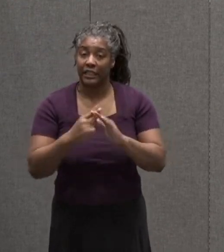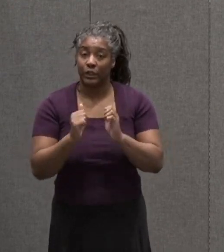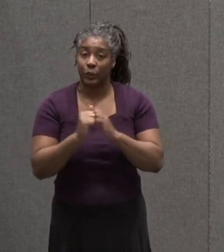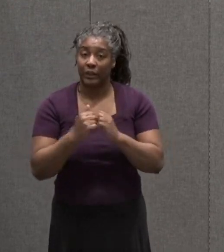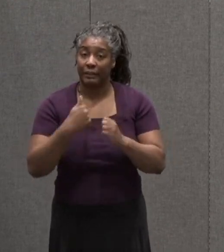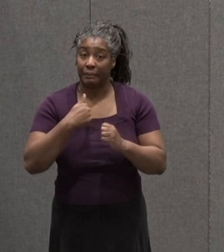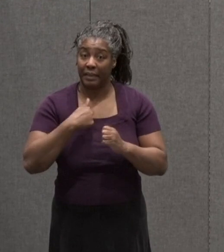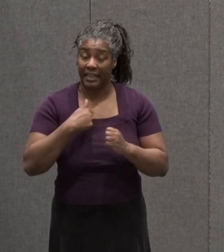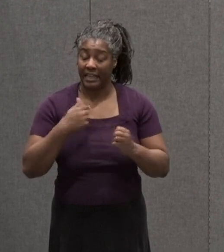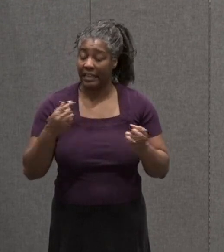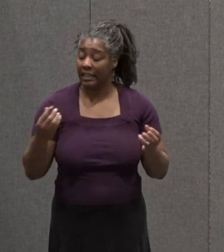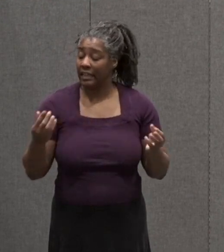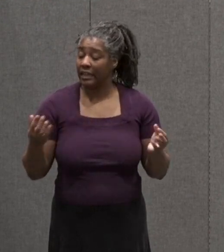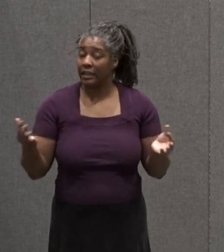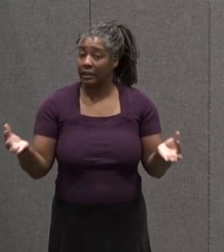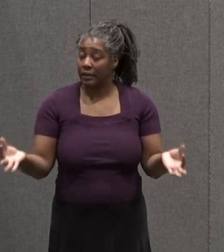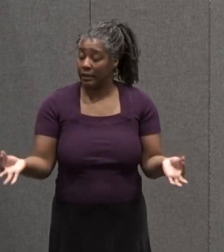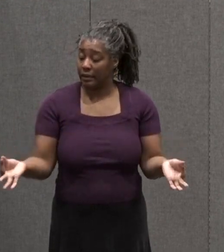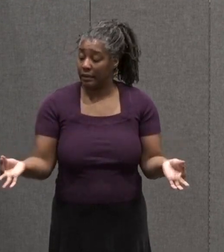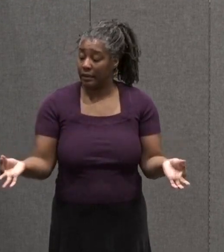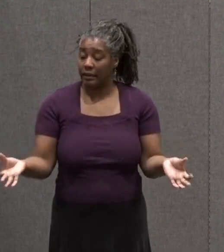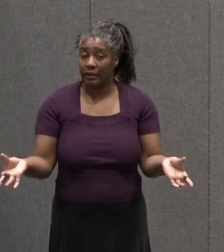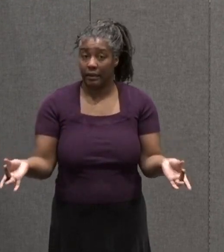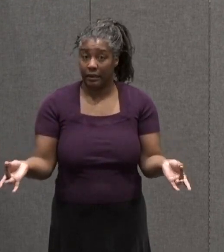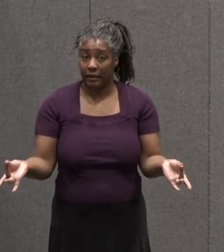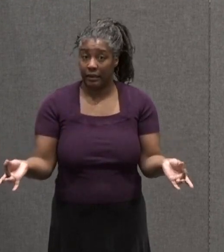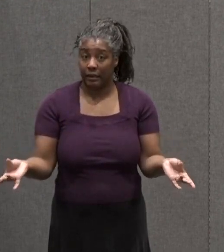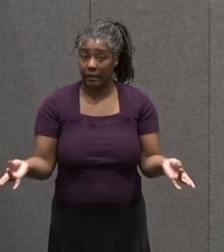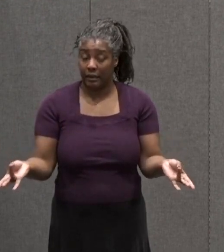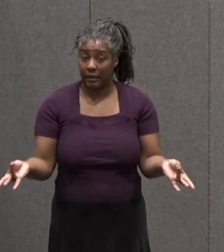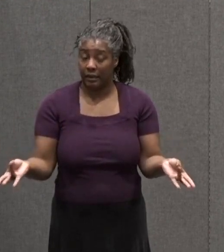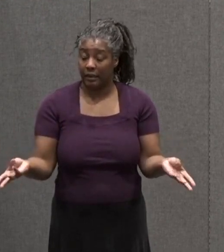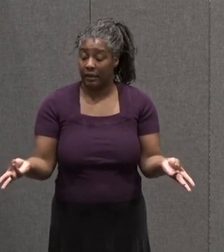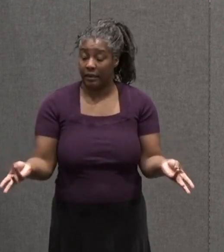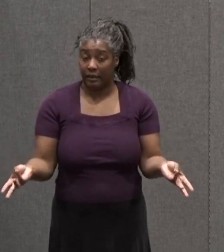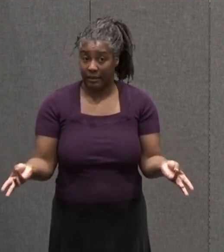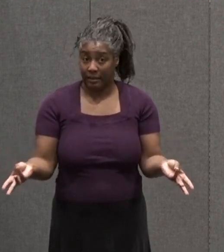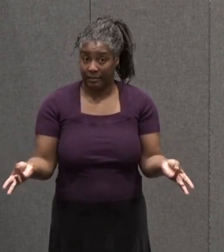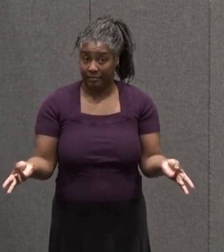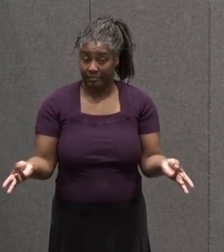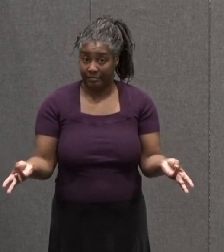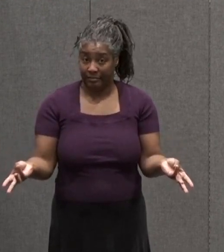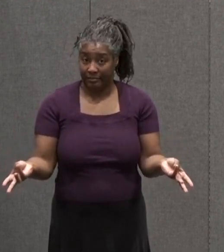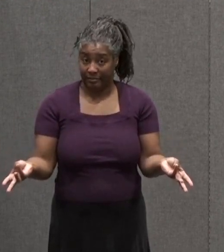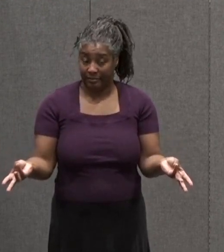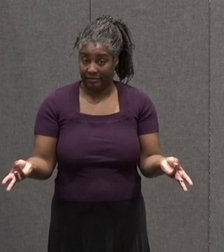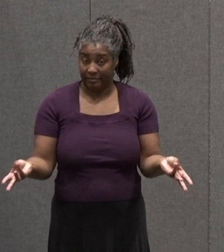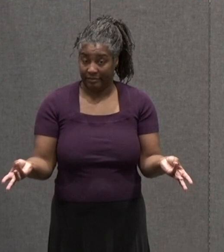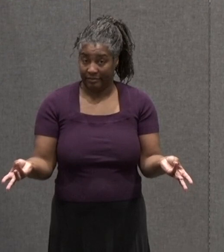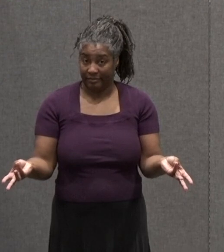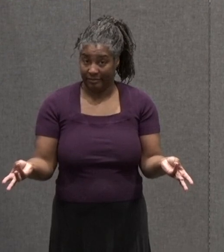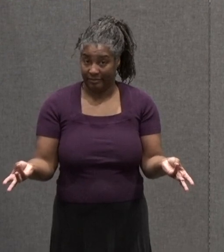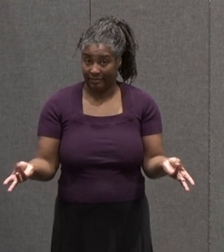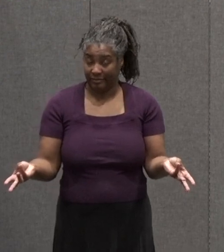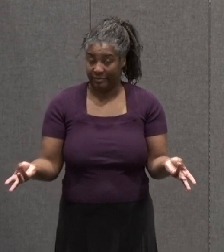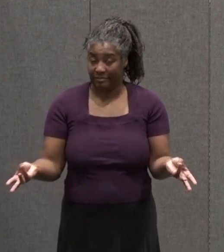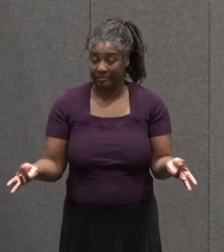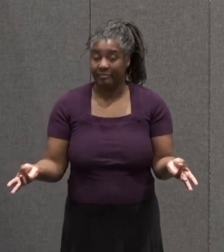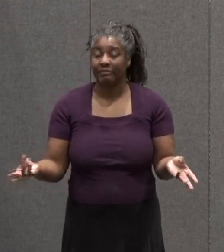We're gonna say it out loud together first, then we're gonna whisper it. And then if you want, you can close your eyes